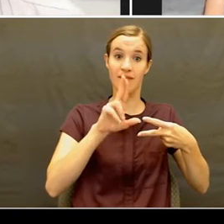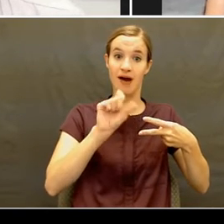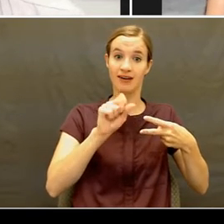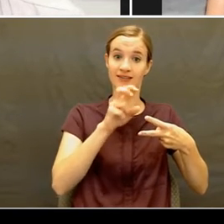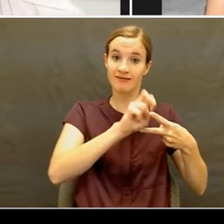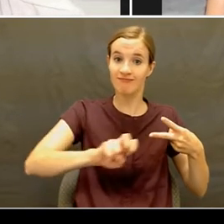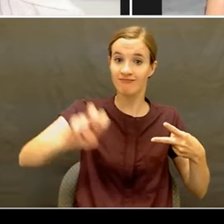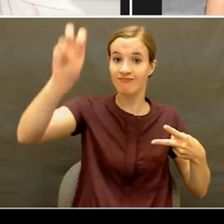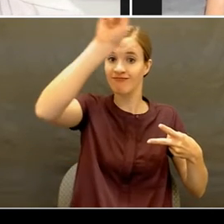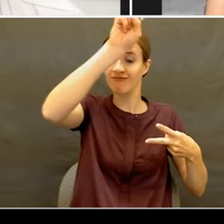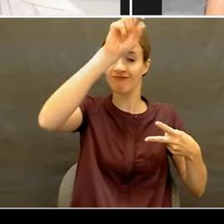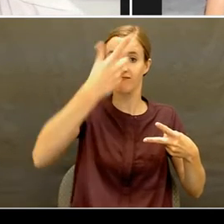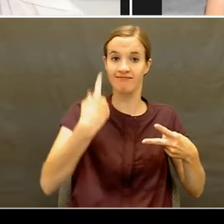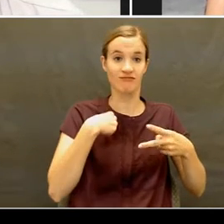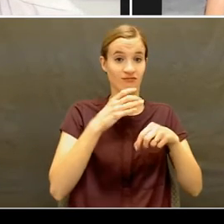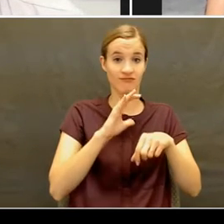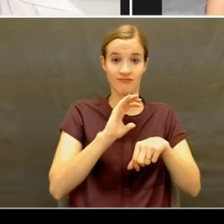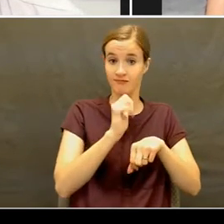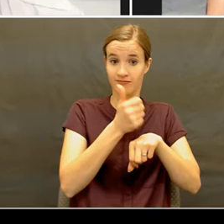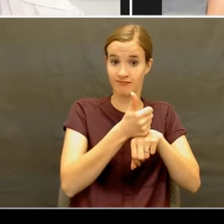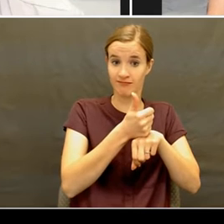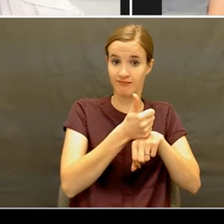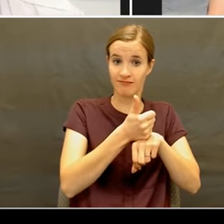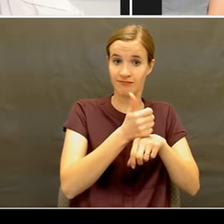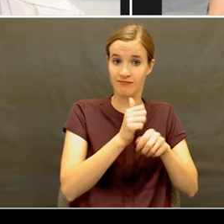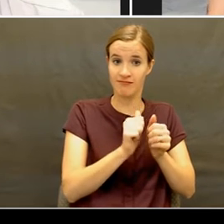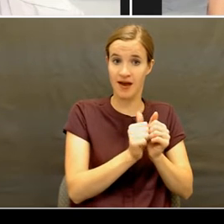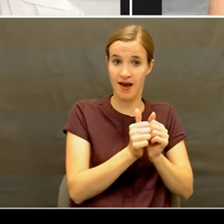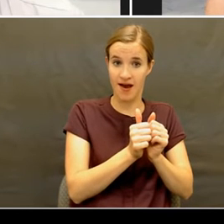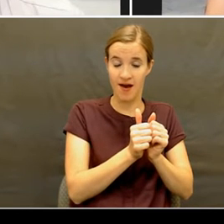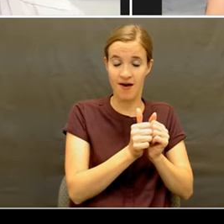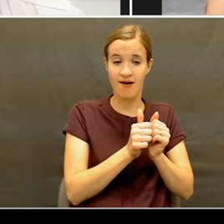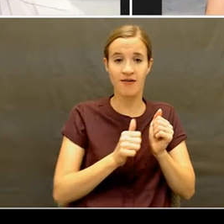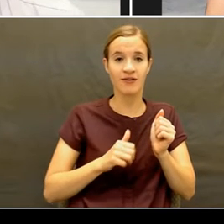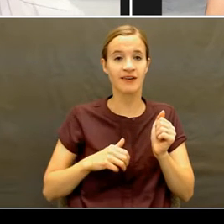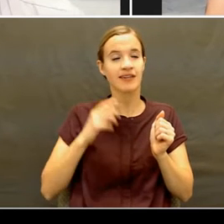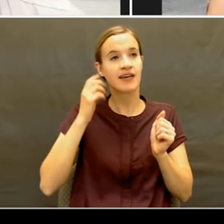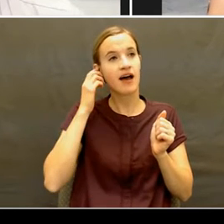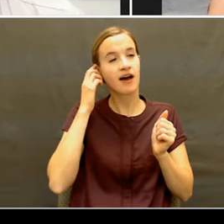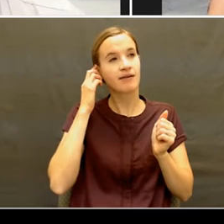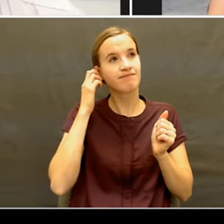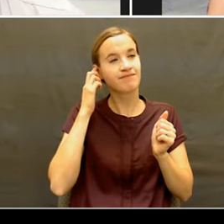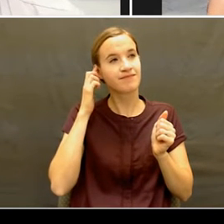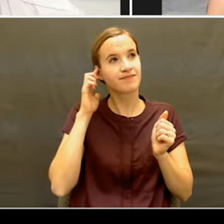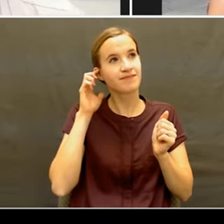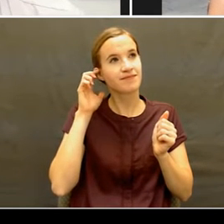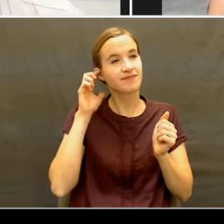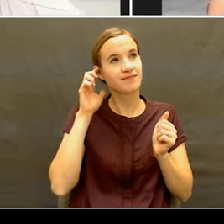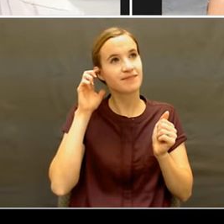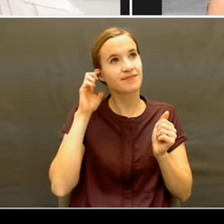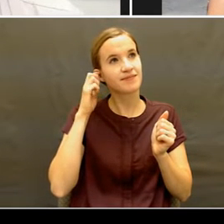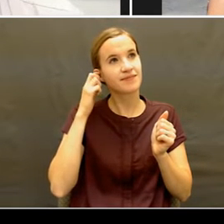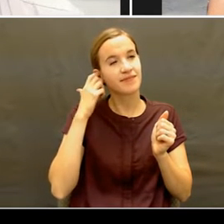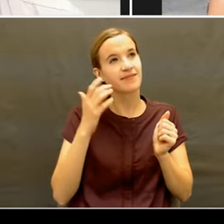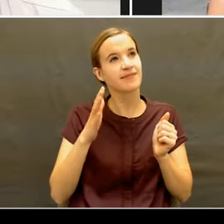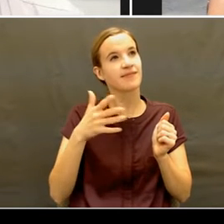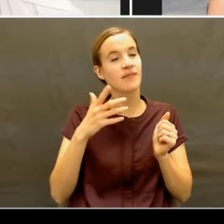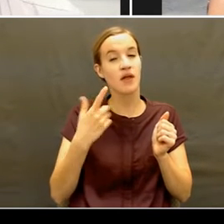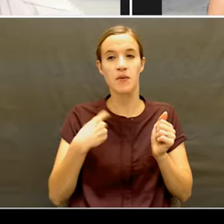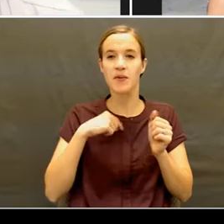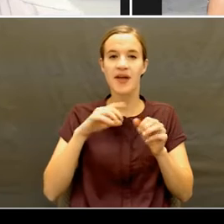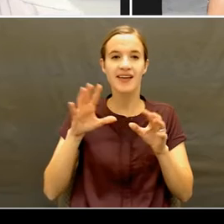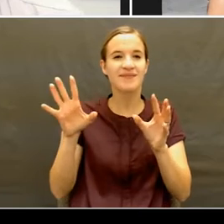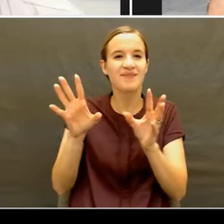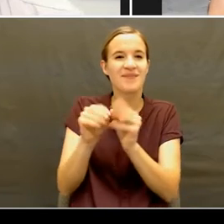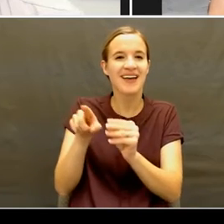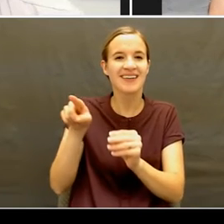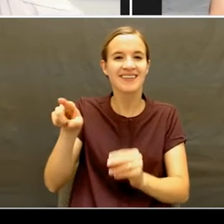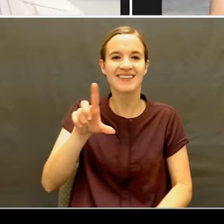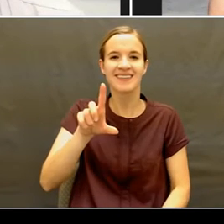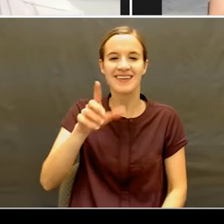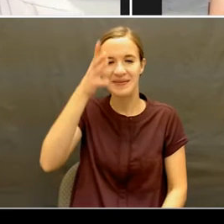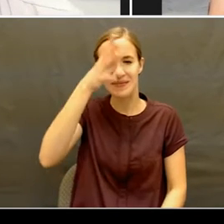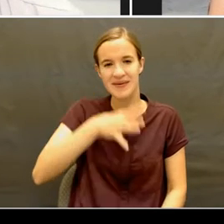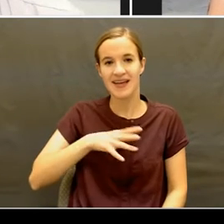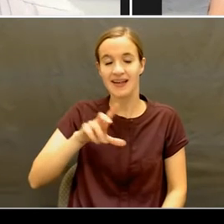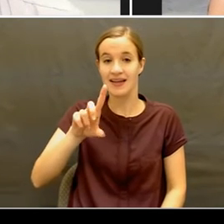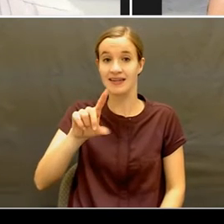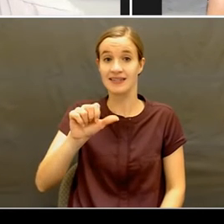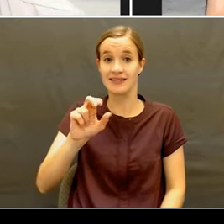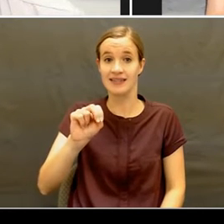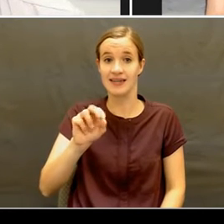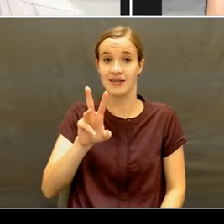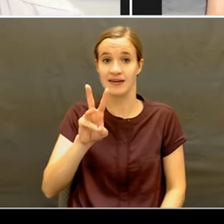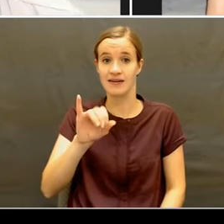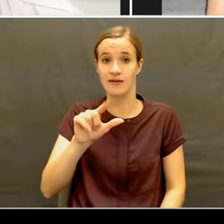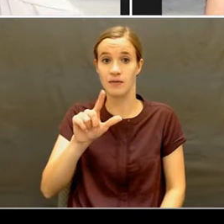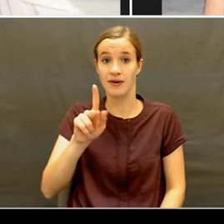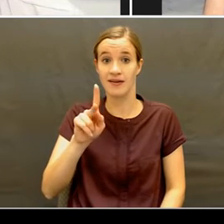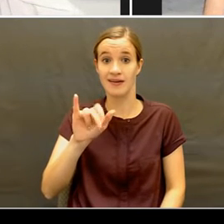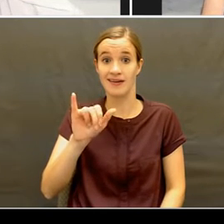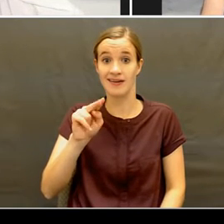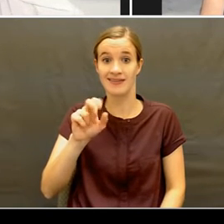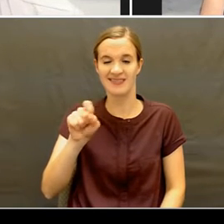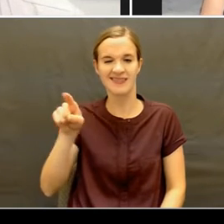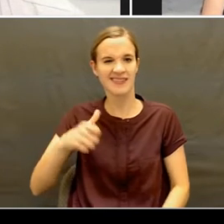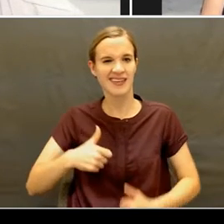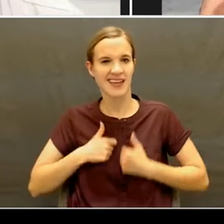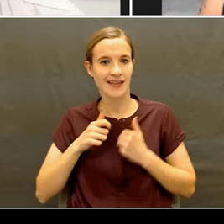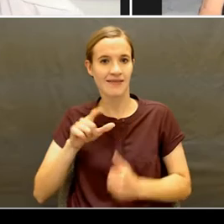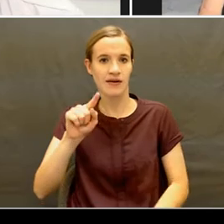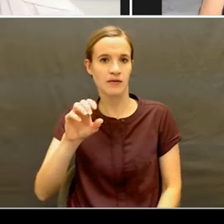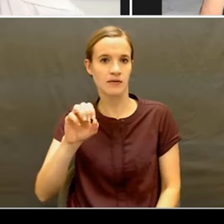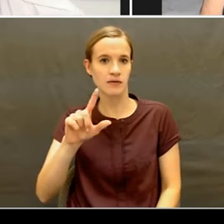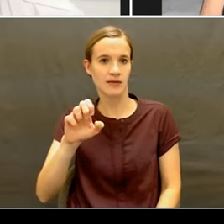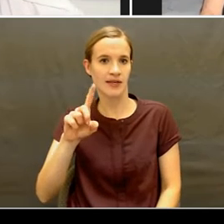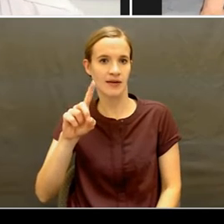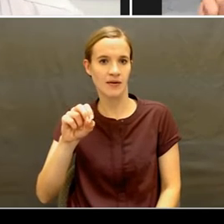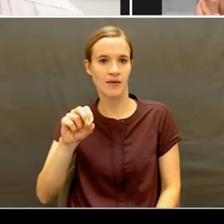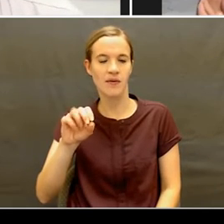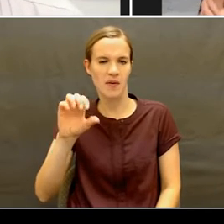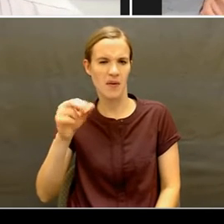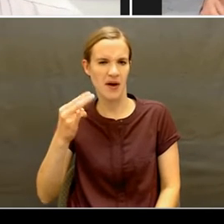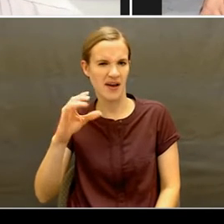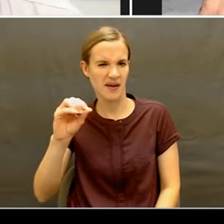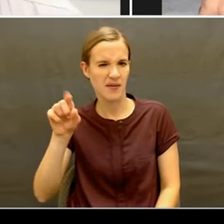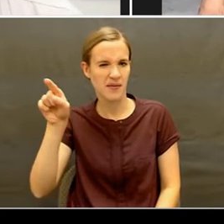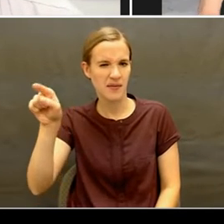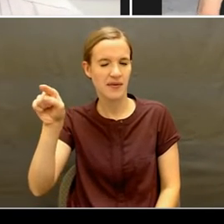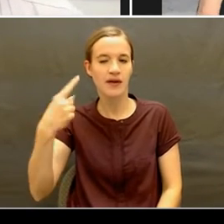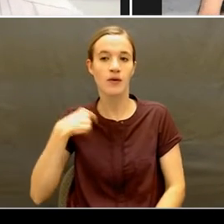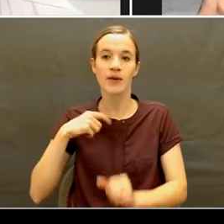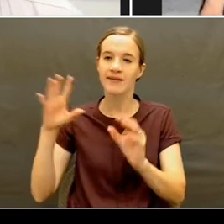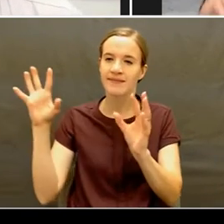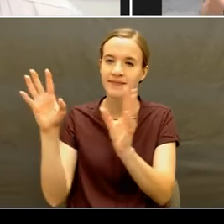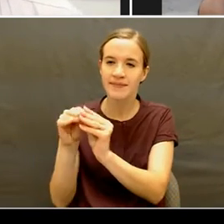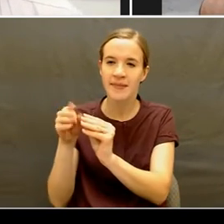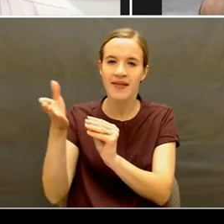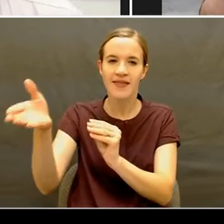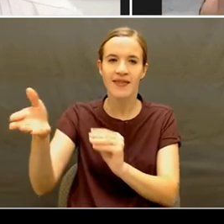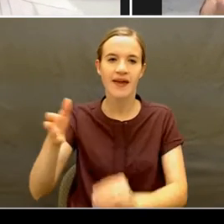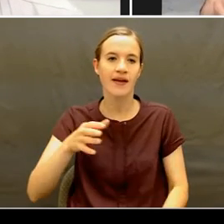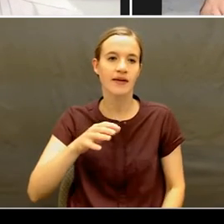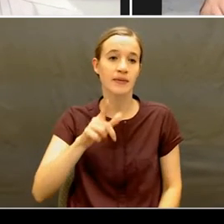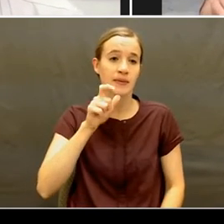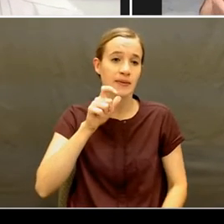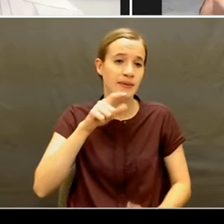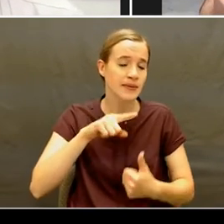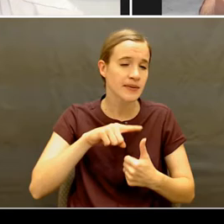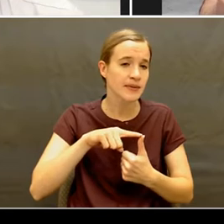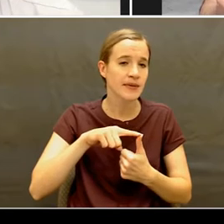out of a a gathering on Dan Wilkins' farm in Toledo, Ohio, and we had Roland Sykes we had Jim Ward